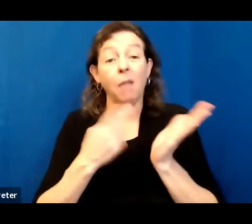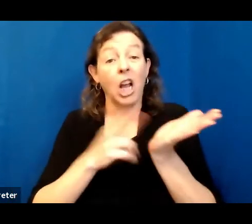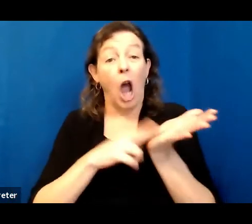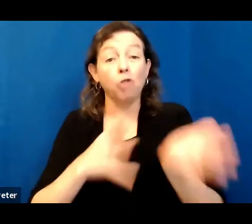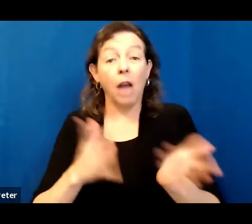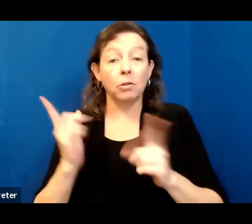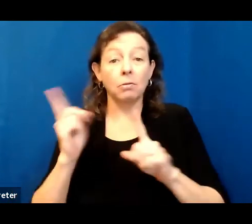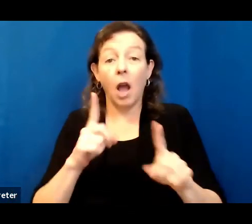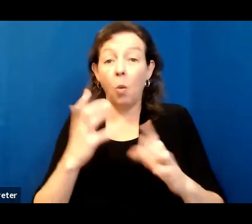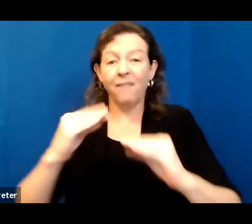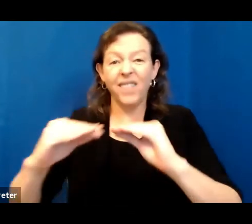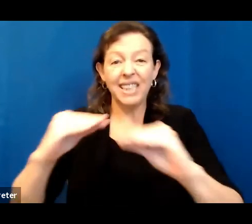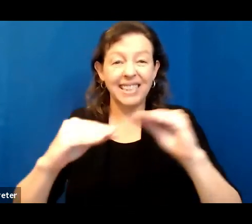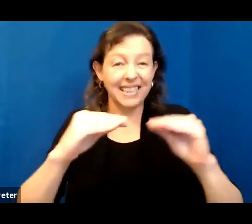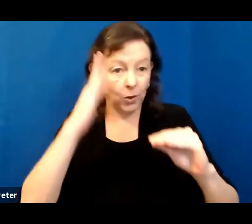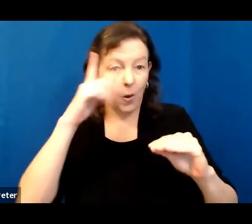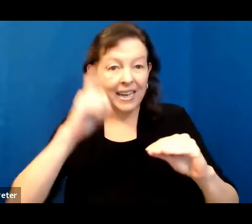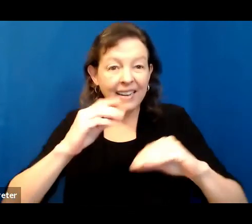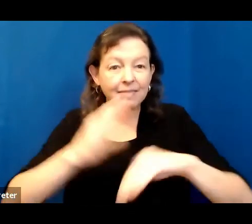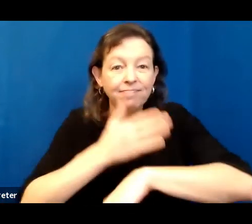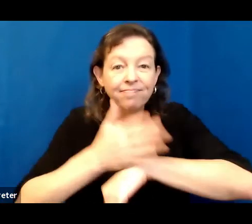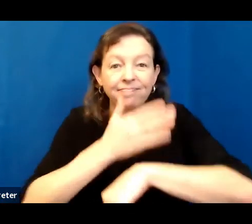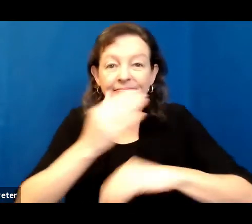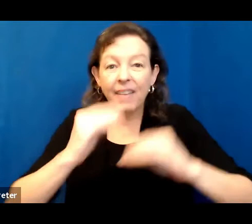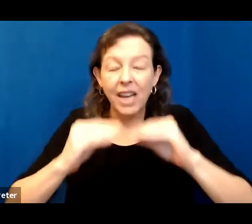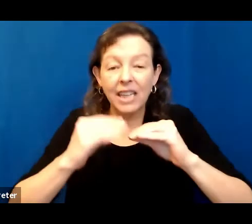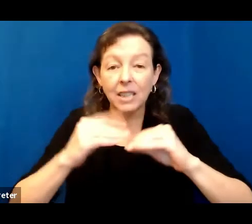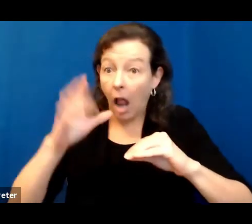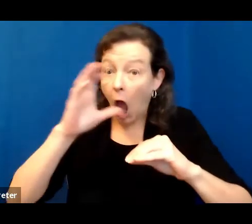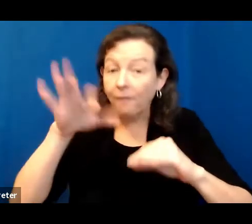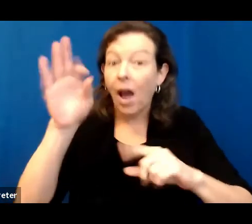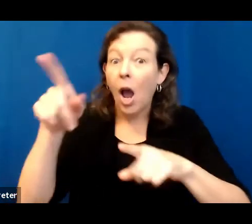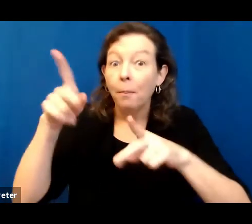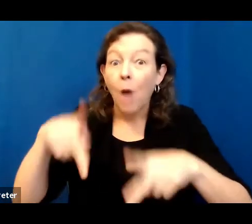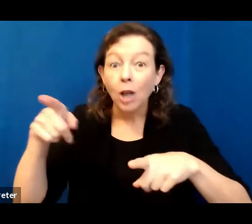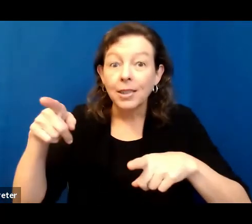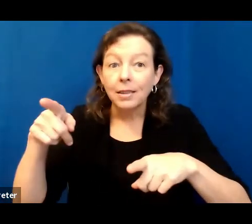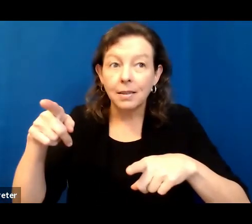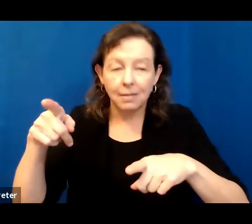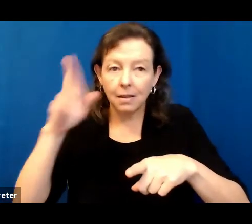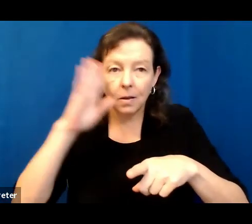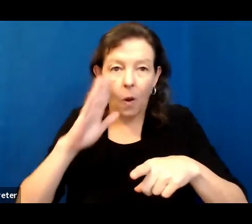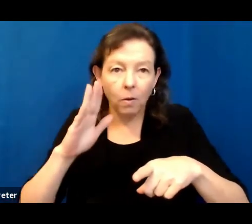everybody's trying to get recovery done and you find a contractor. Of course, it's always going to be scarce resources,